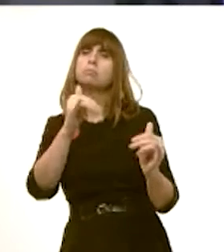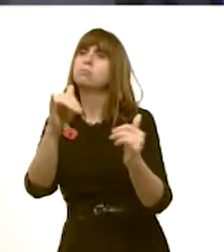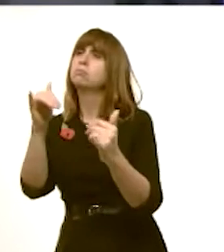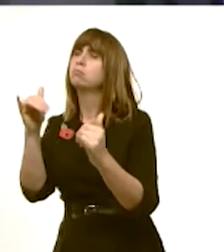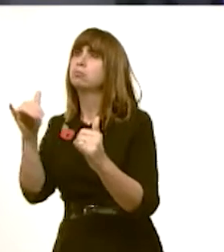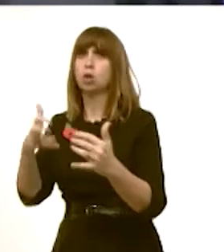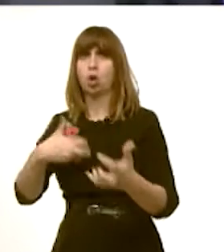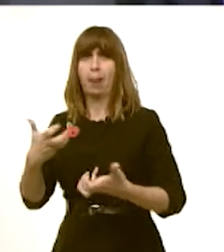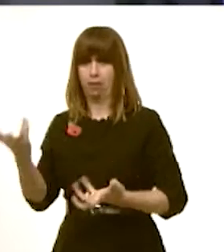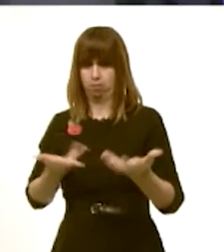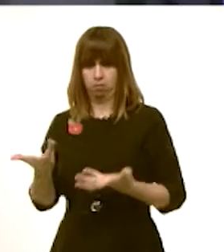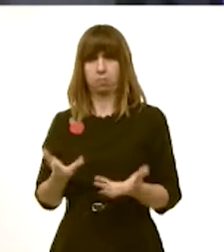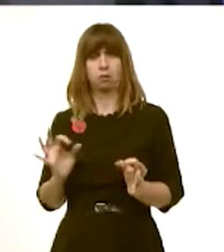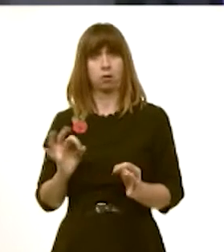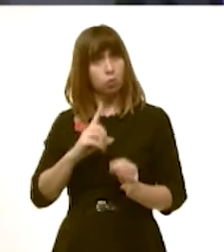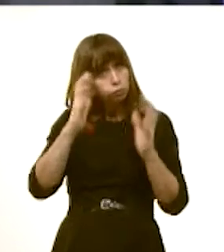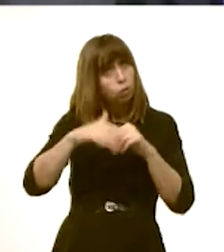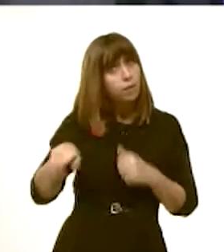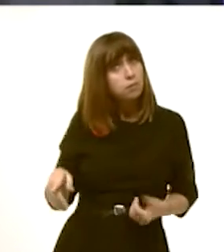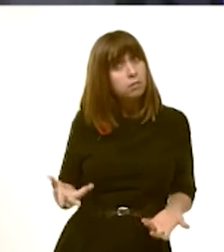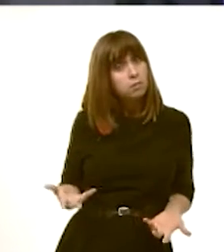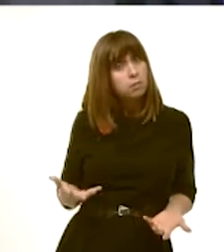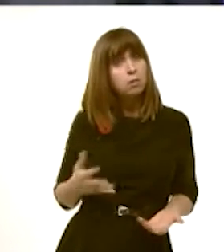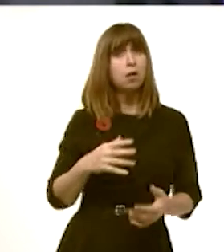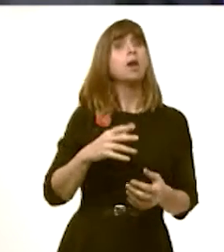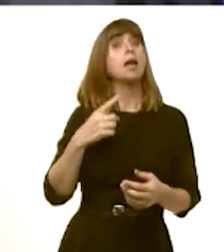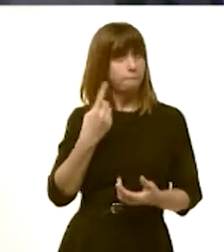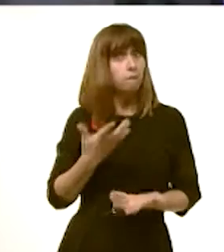Is that a concern to you, and what action will you take to ensure that the gold mine